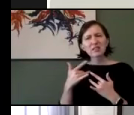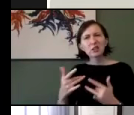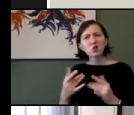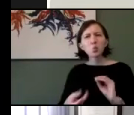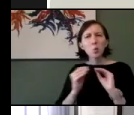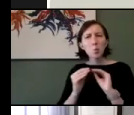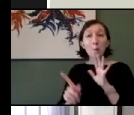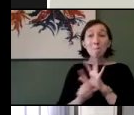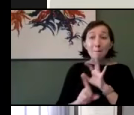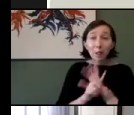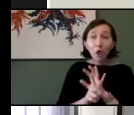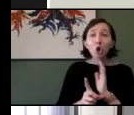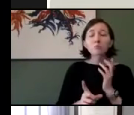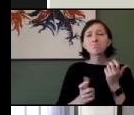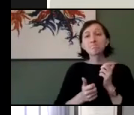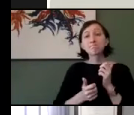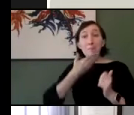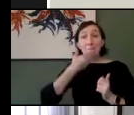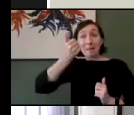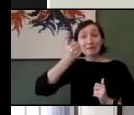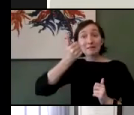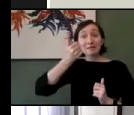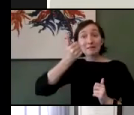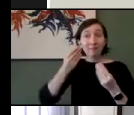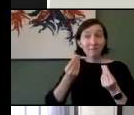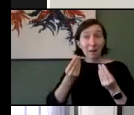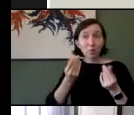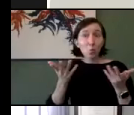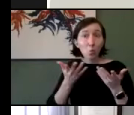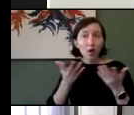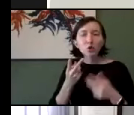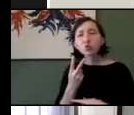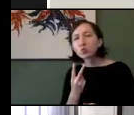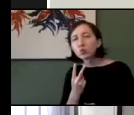most effective fabrics are the ones with 2 or 3 layers.